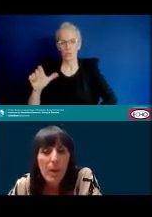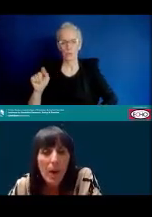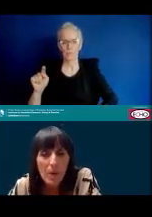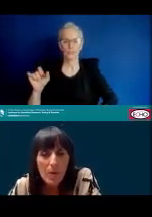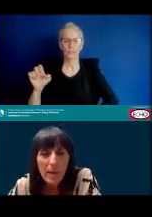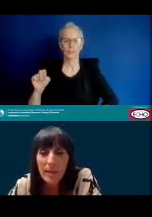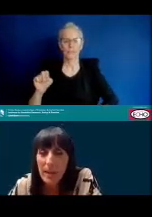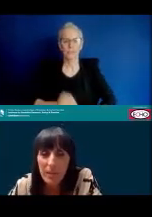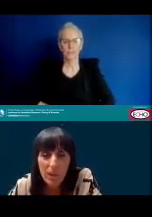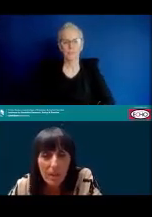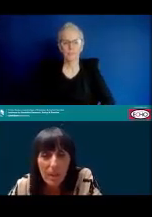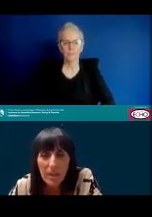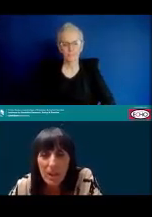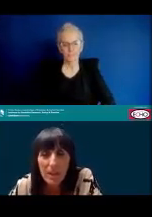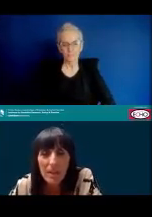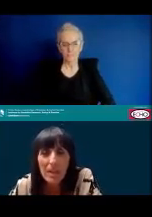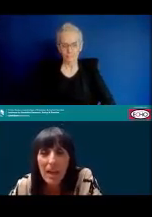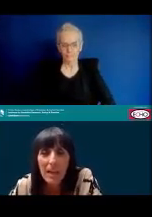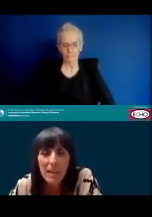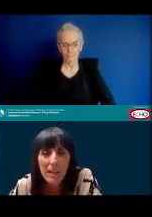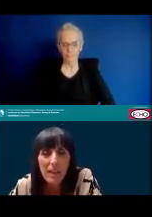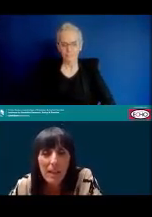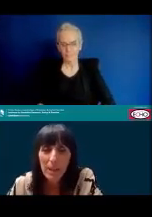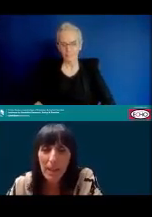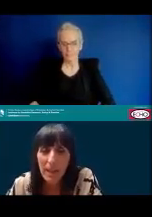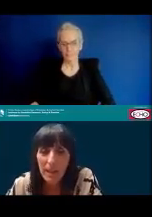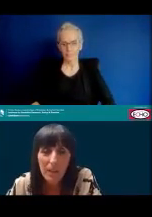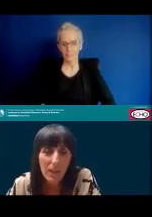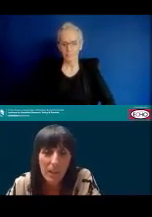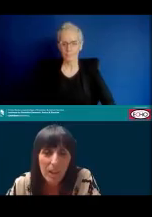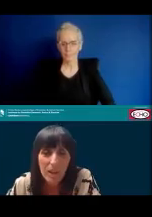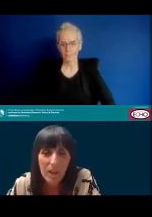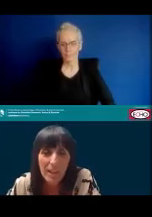know, as I've just mentioned, that play, for young children